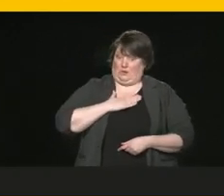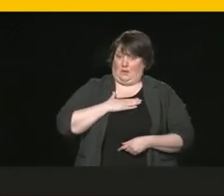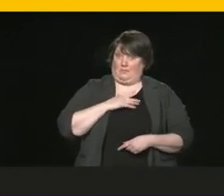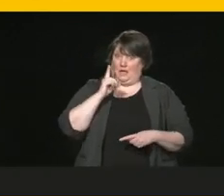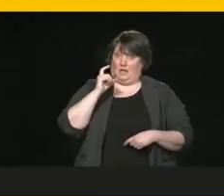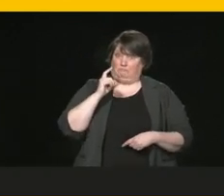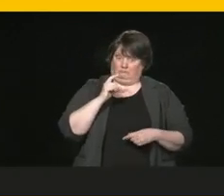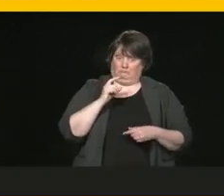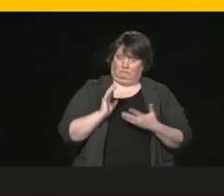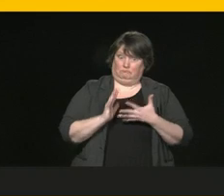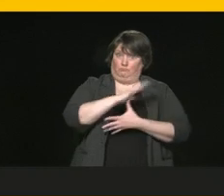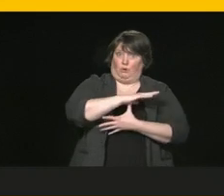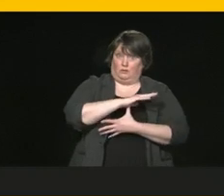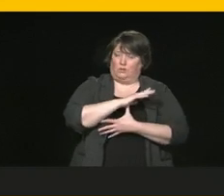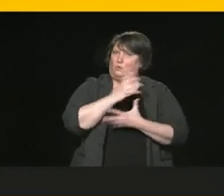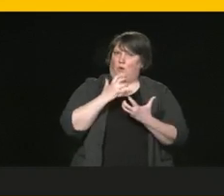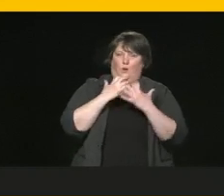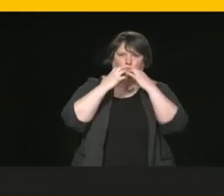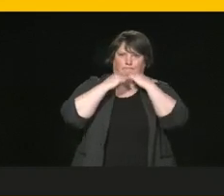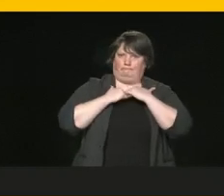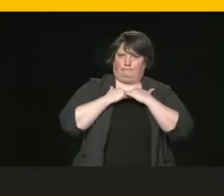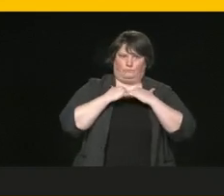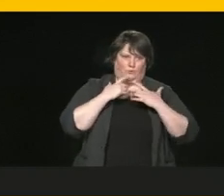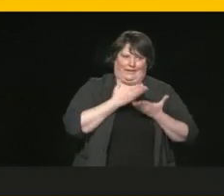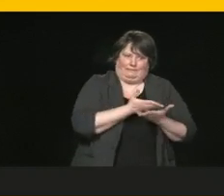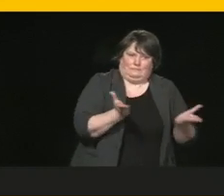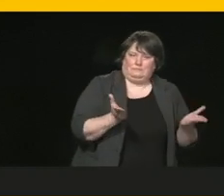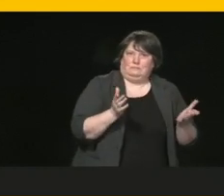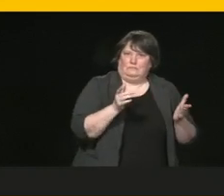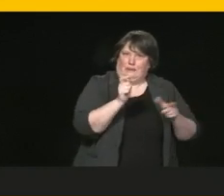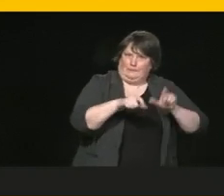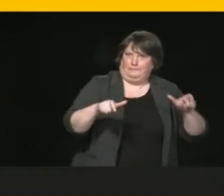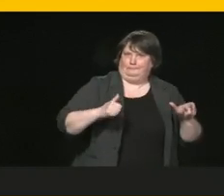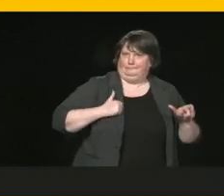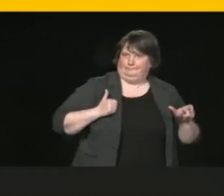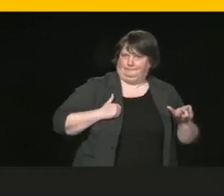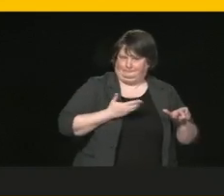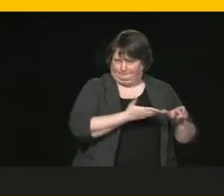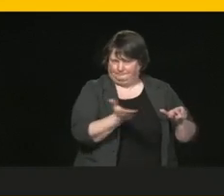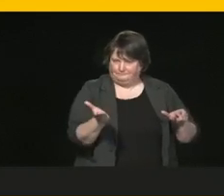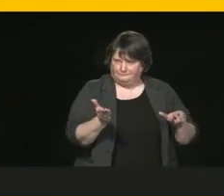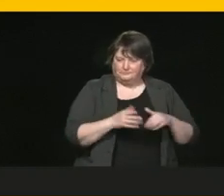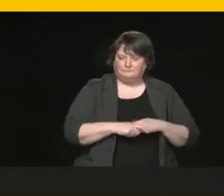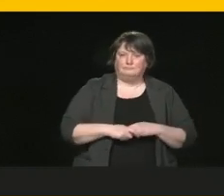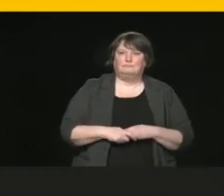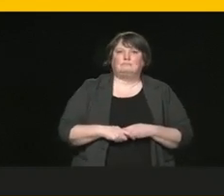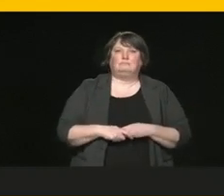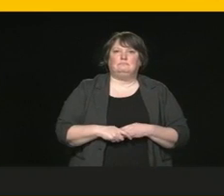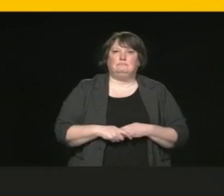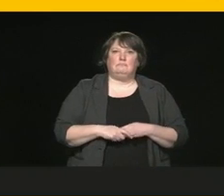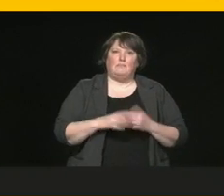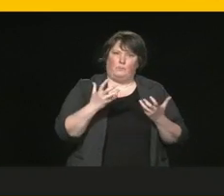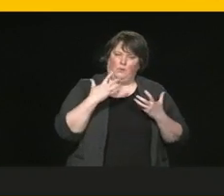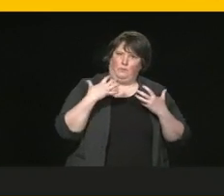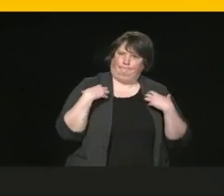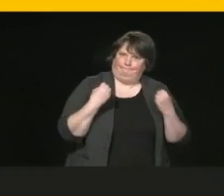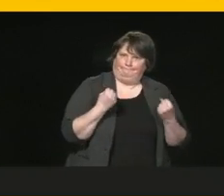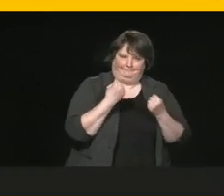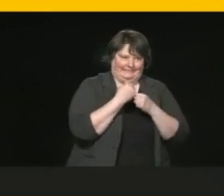MY PRIORITY AND THE PRIORITY OF OUR GOVERNMENT RIGHT NOW IS TO DO EVERYTHING TWOEK PROTECT --